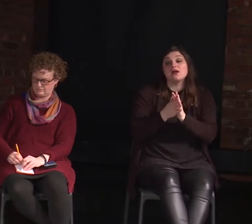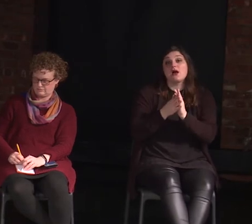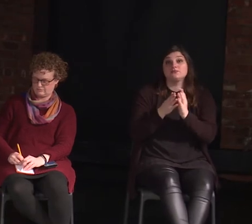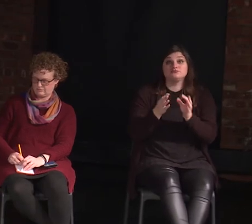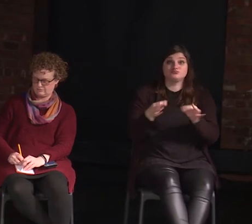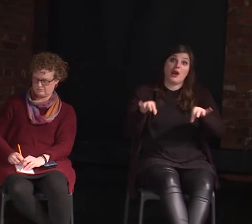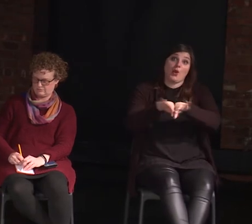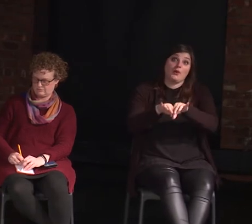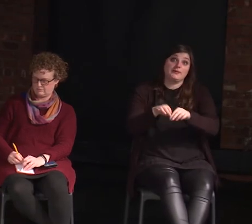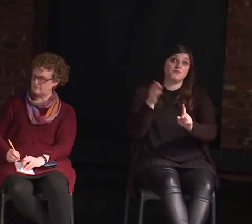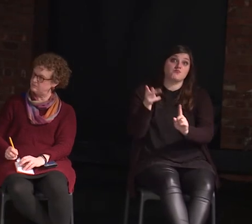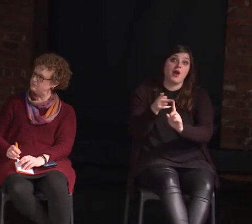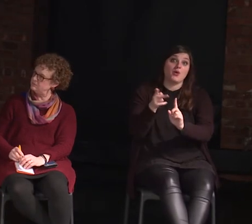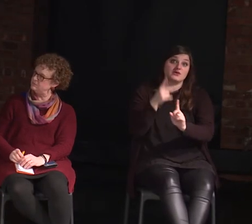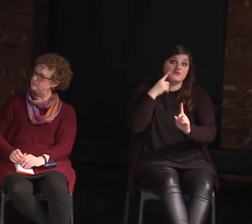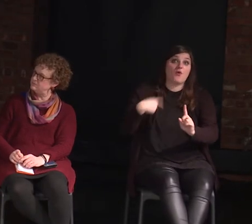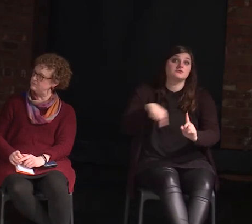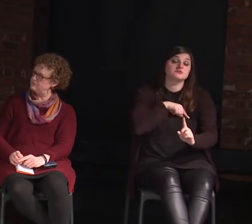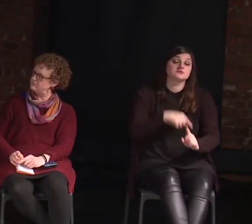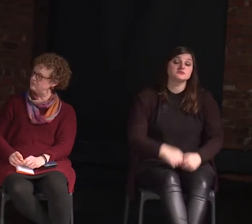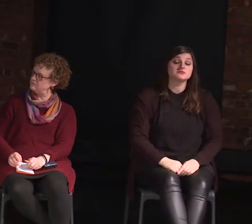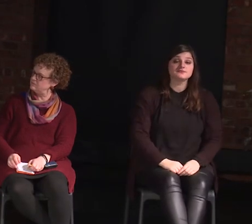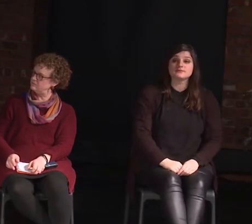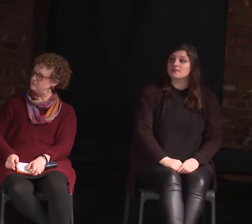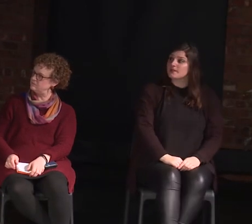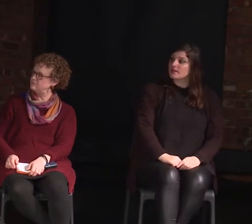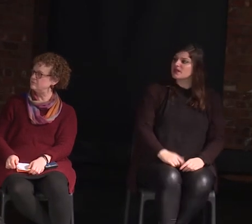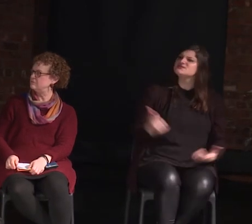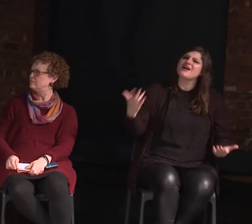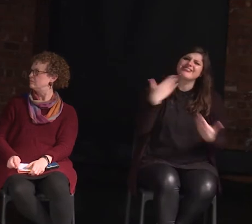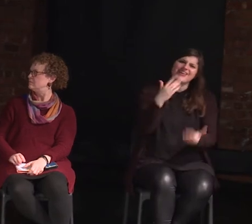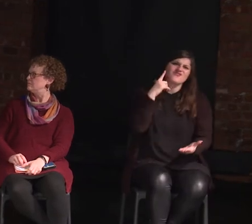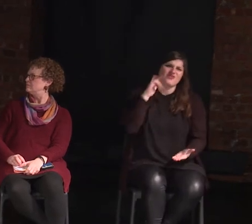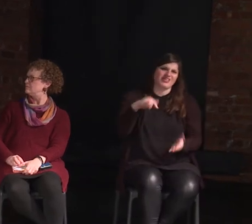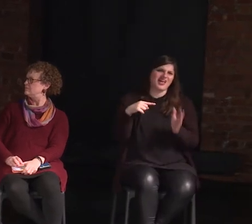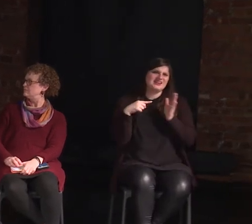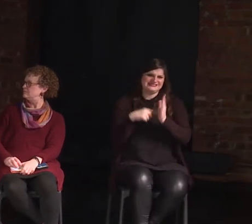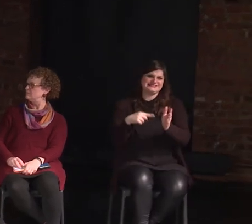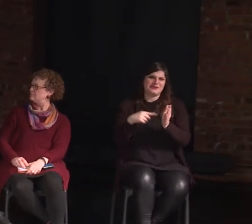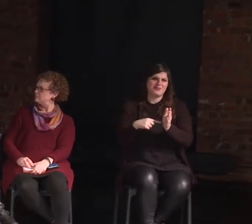Edwin: That’s great. It's really fantastic to hear that example specifically because for so long you've been